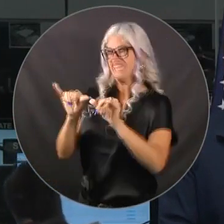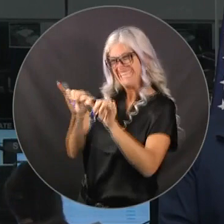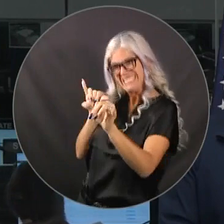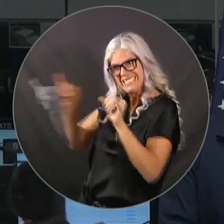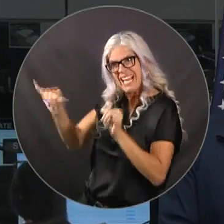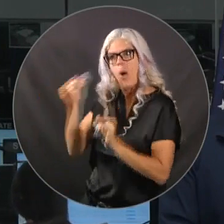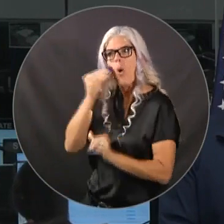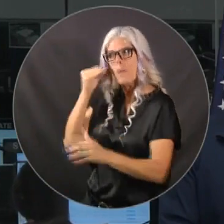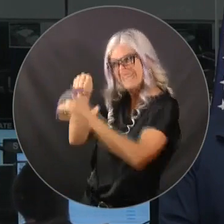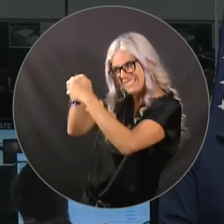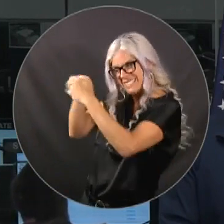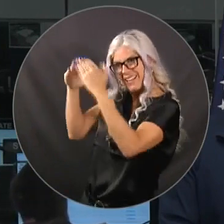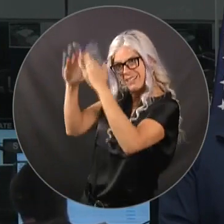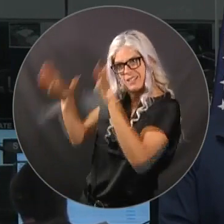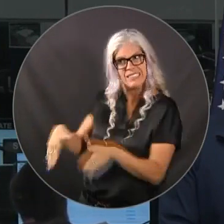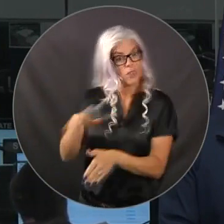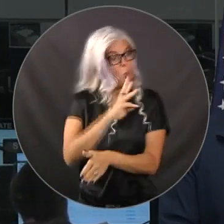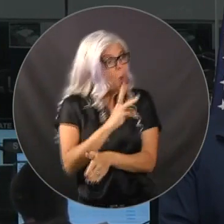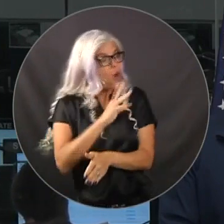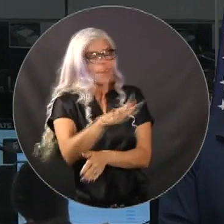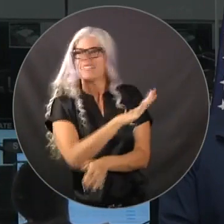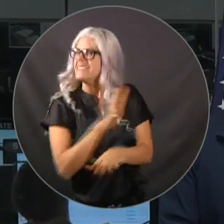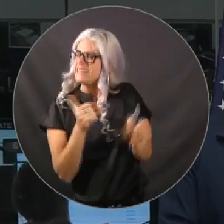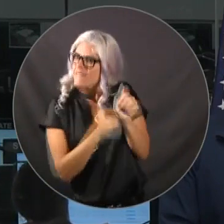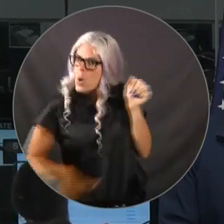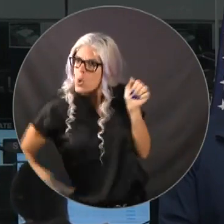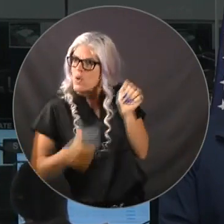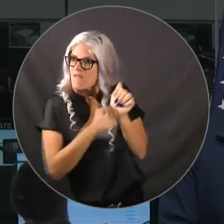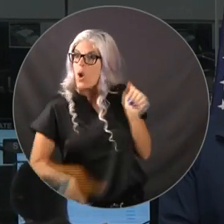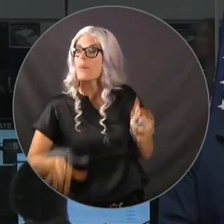at this time. If you lose